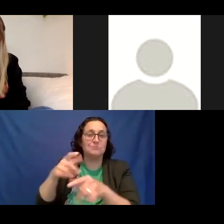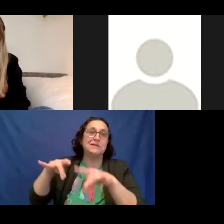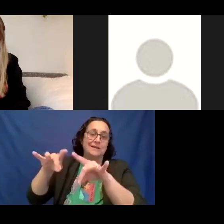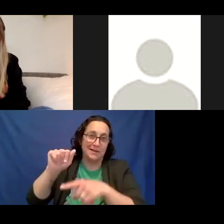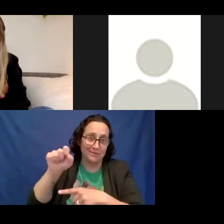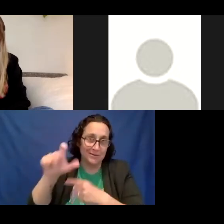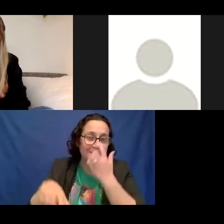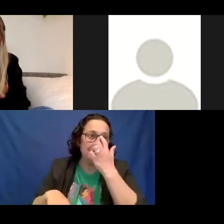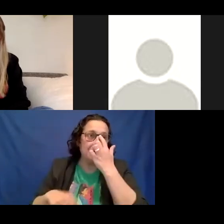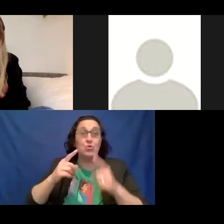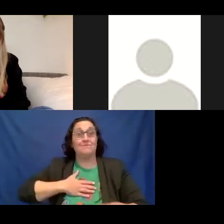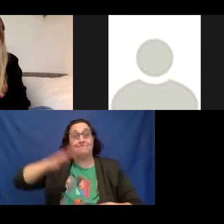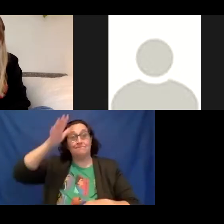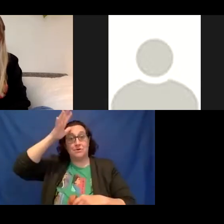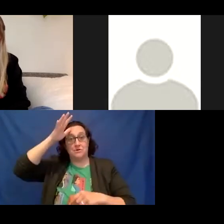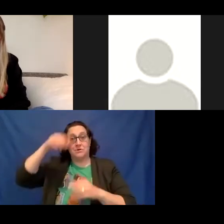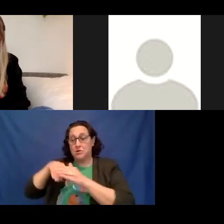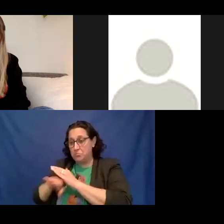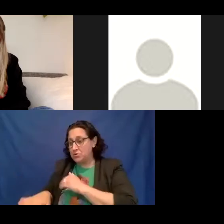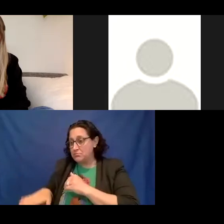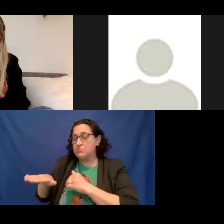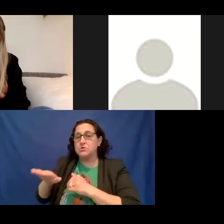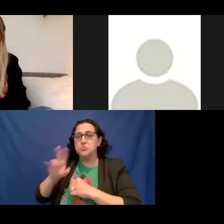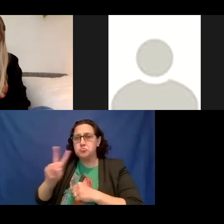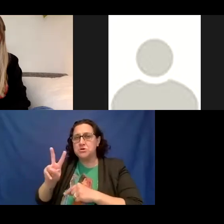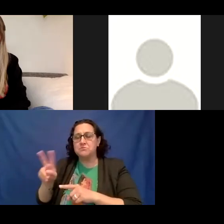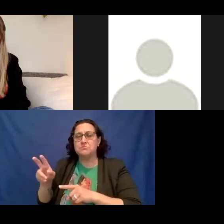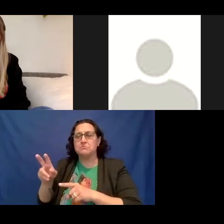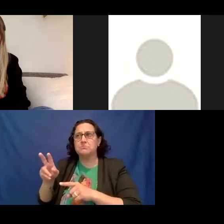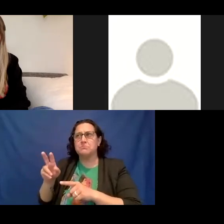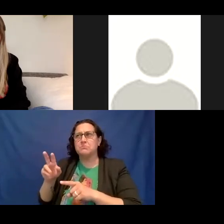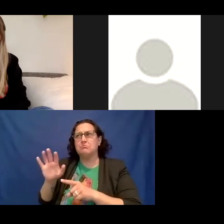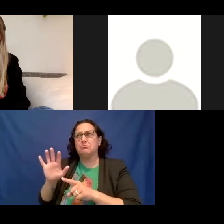she was raised lip reading and trying to speak until she was about 12 years old and then she